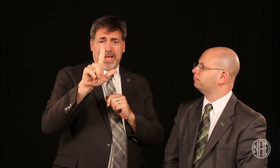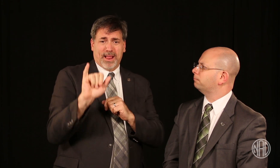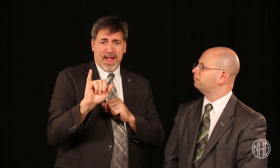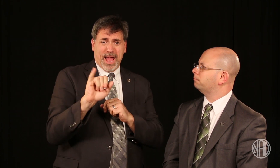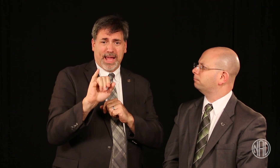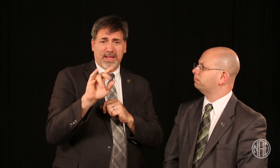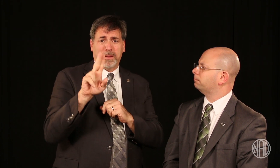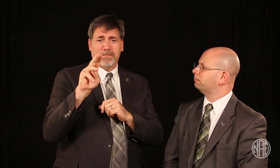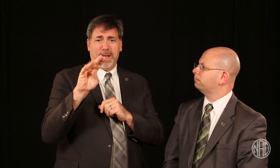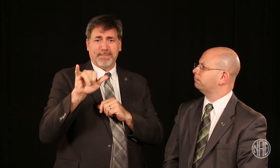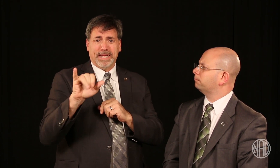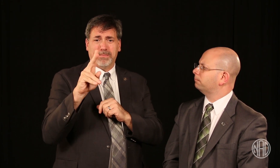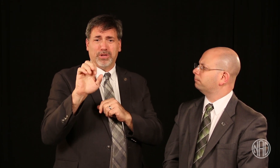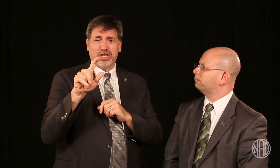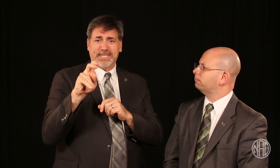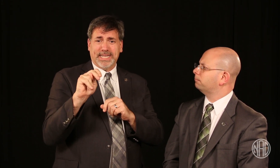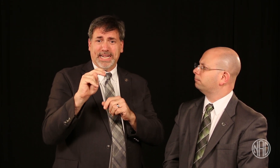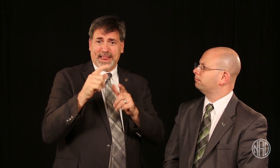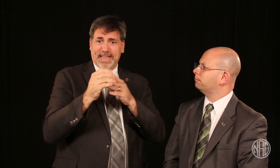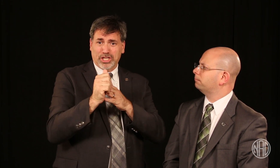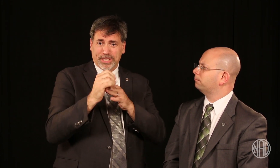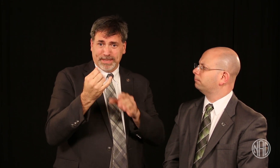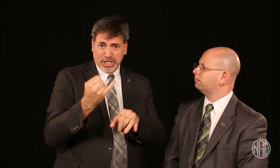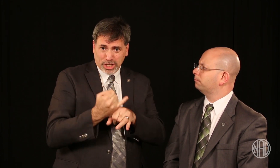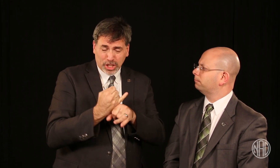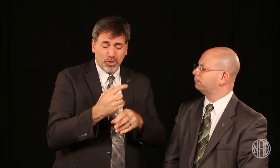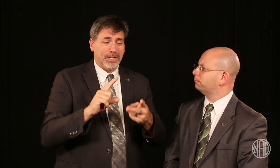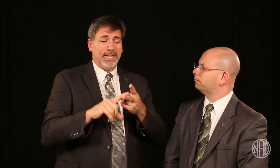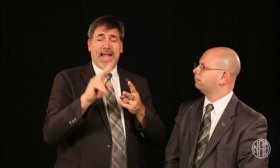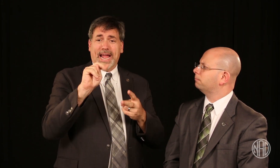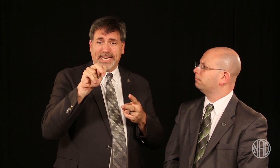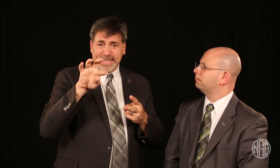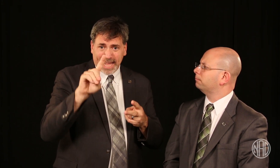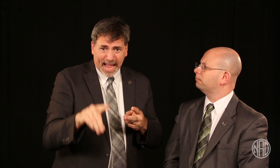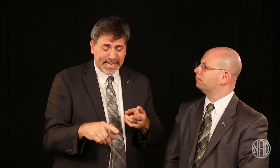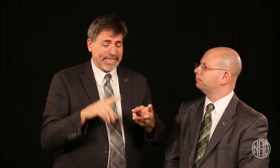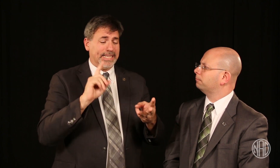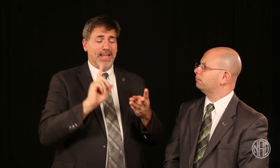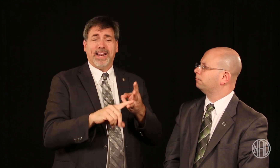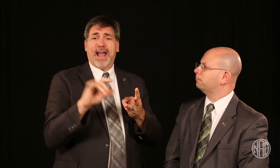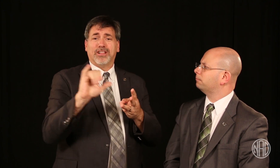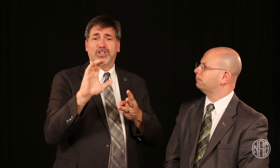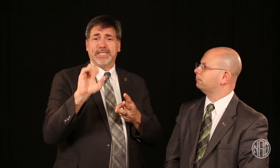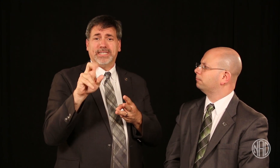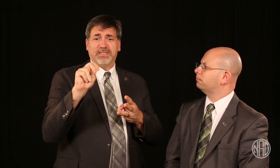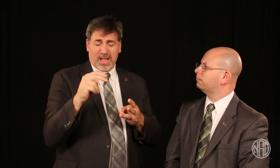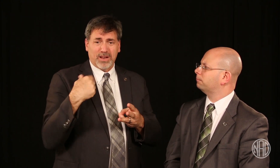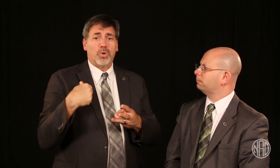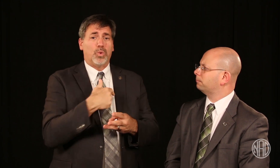the Bummy Bernstein Leadership Institute (BLI), NTID, and CSUN.